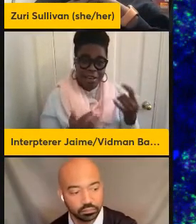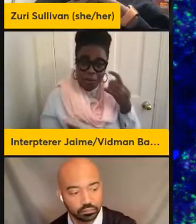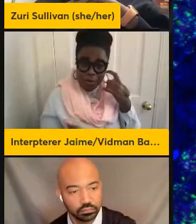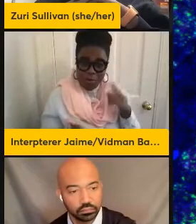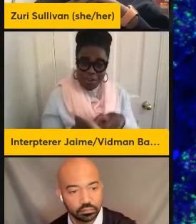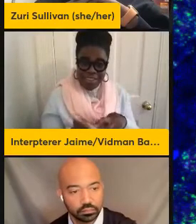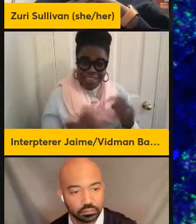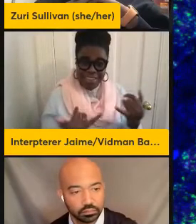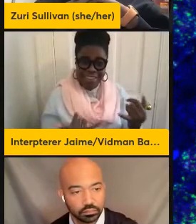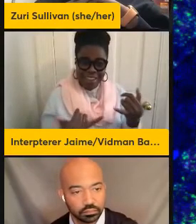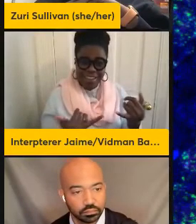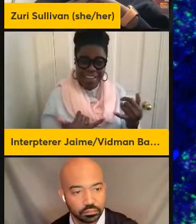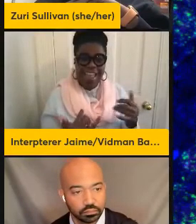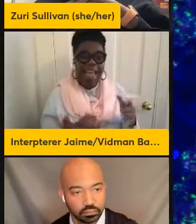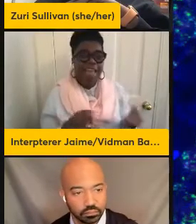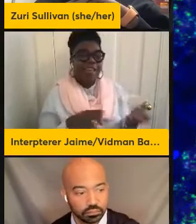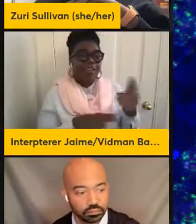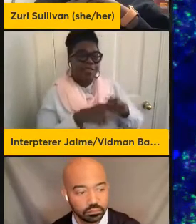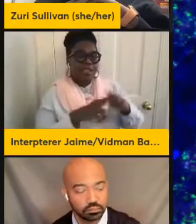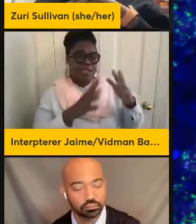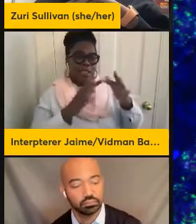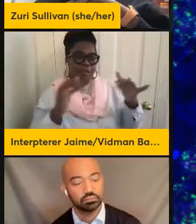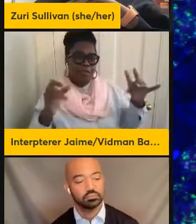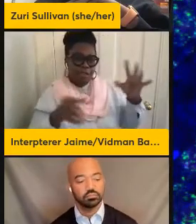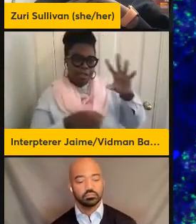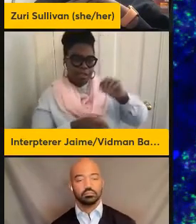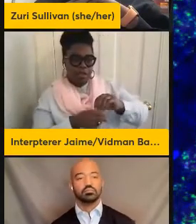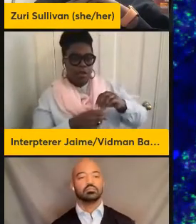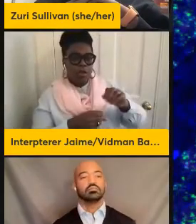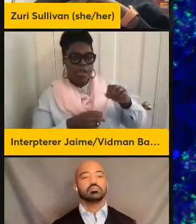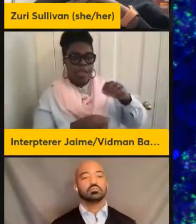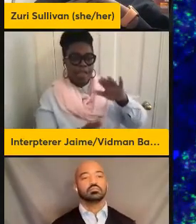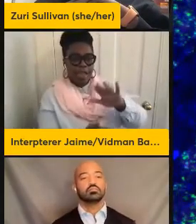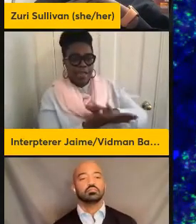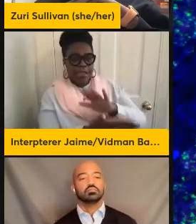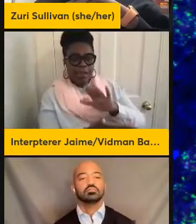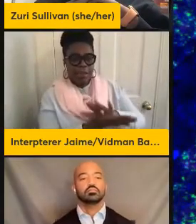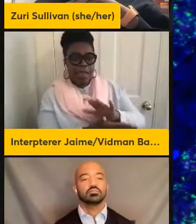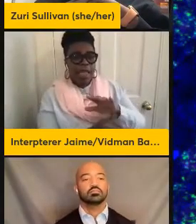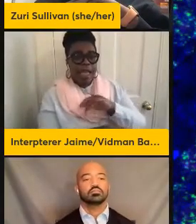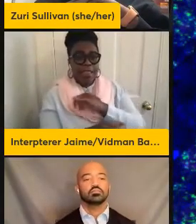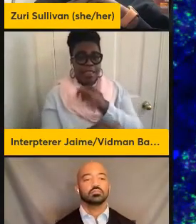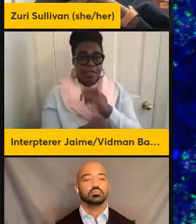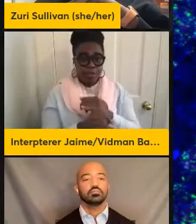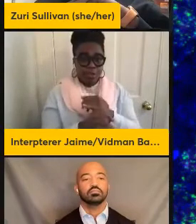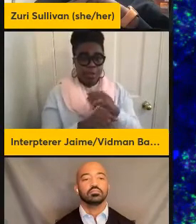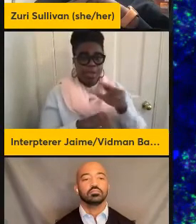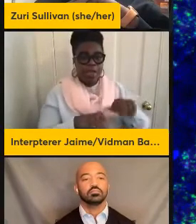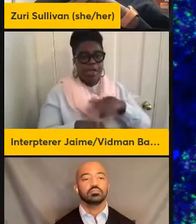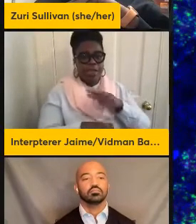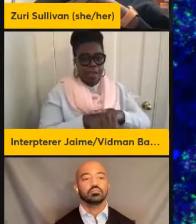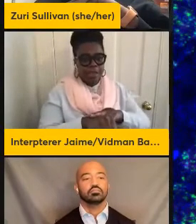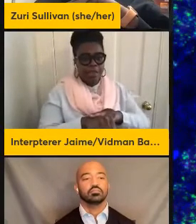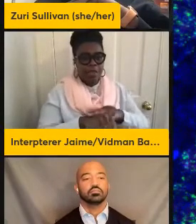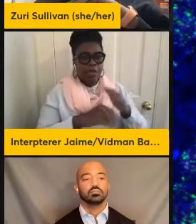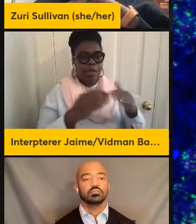And increasing diversity and inclusion within academia, both at the institutional and national scales. Welcome, Dr. Sullivan.